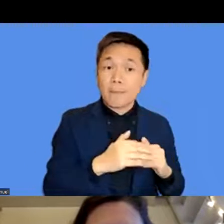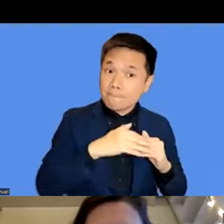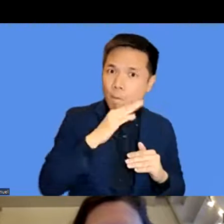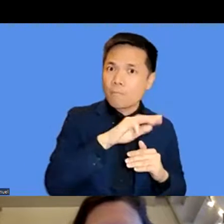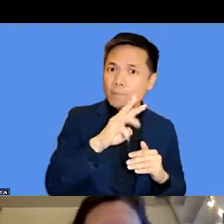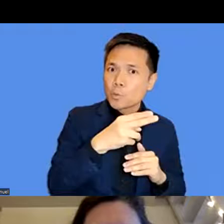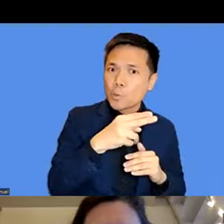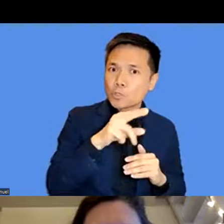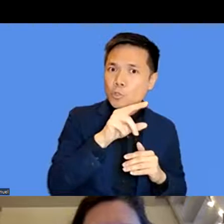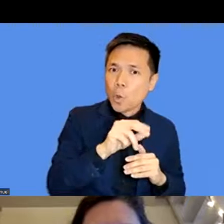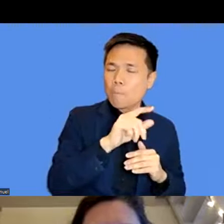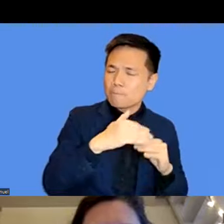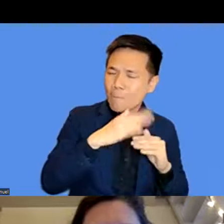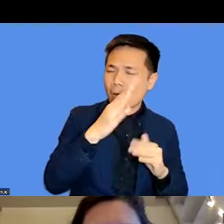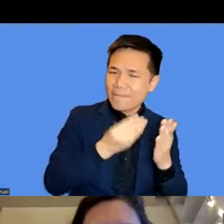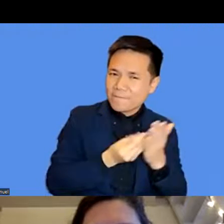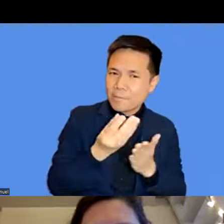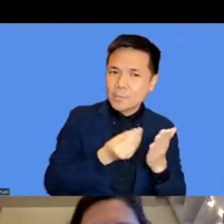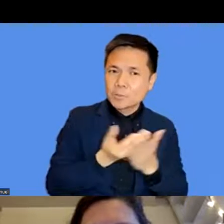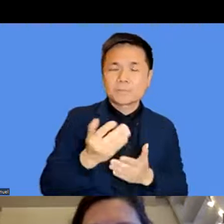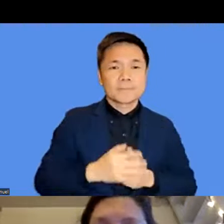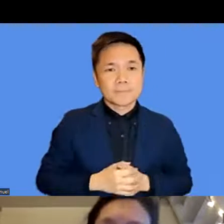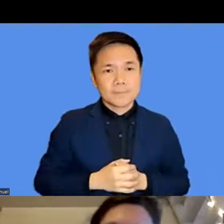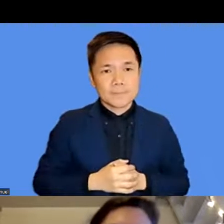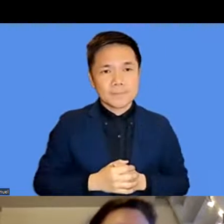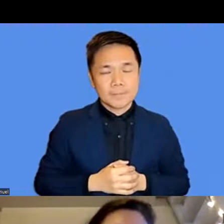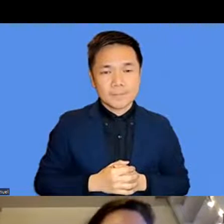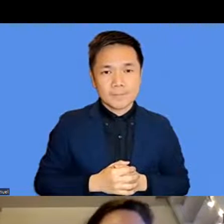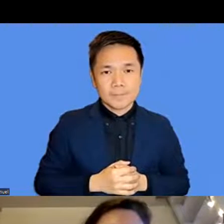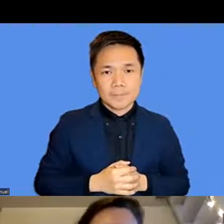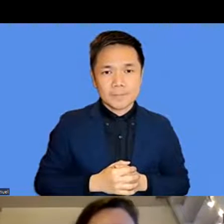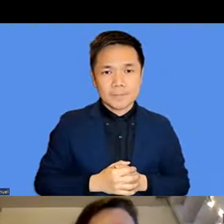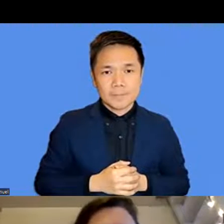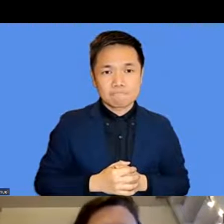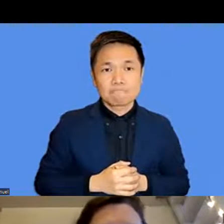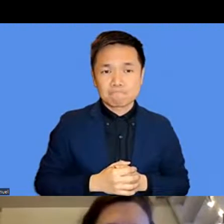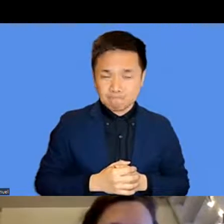report, for example. So, it could be very important.